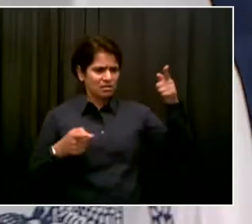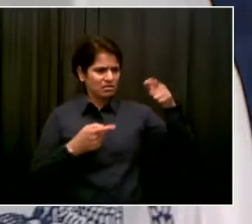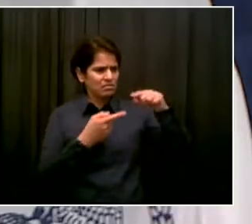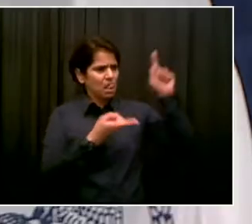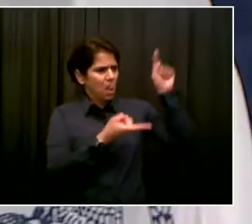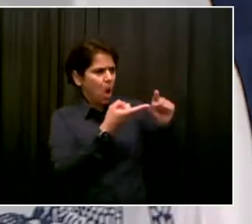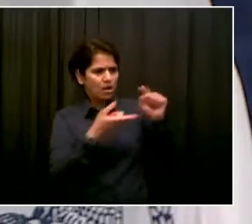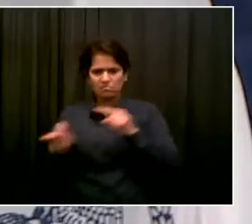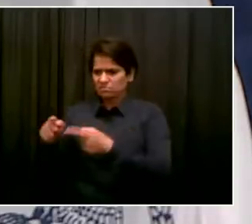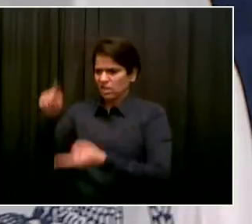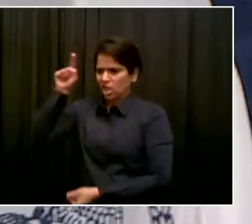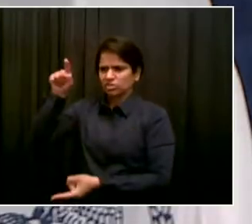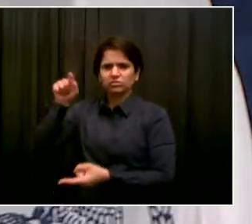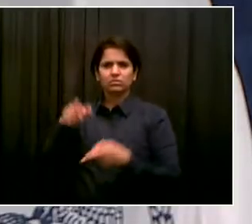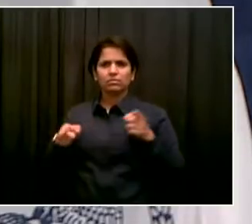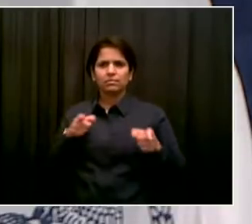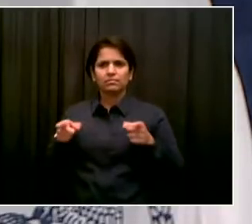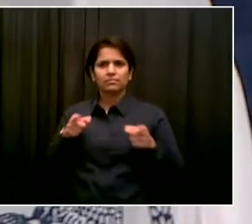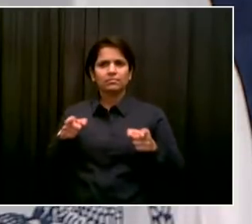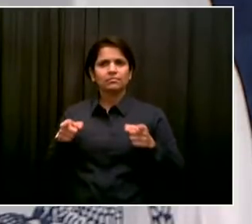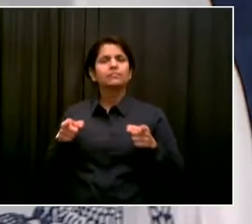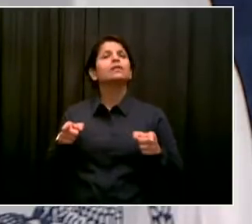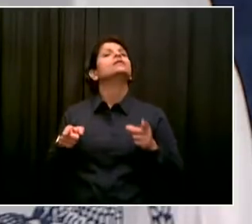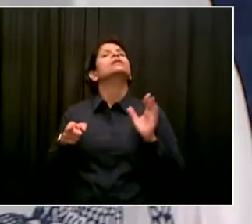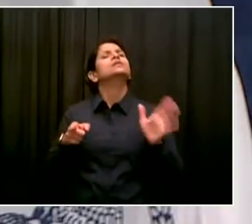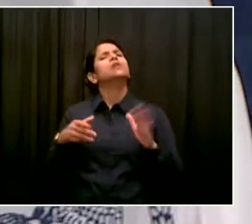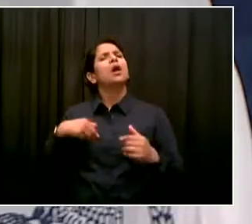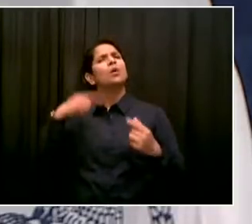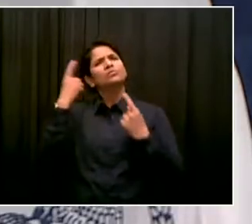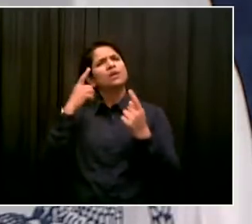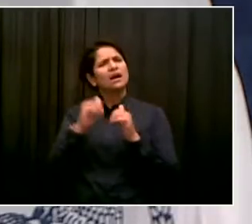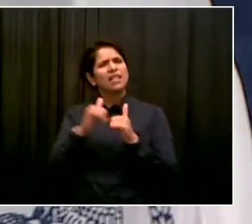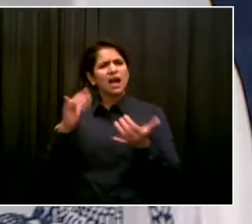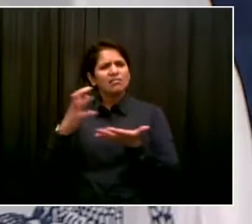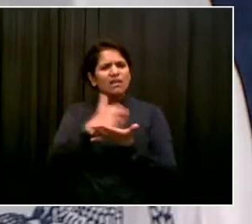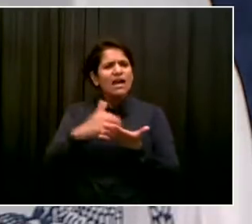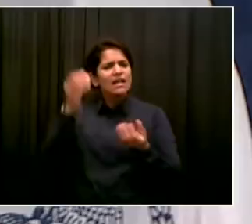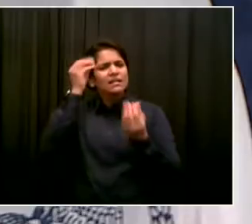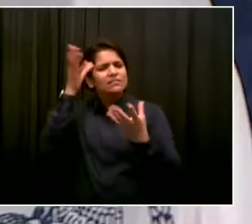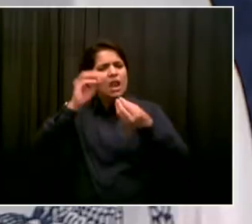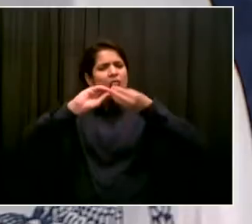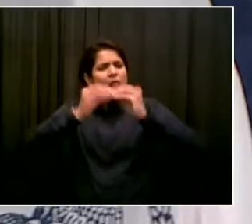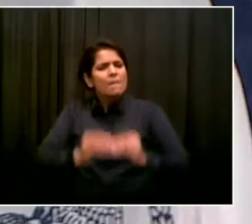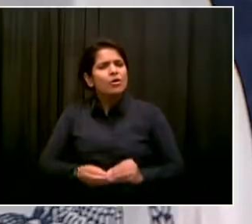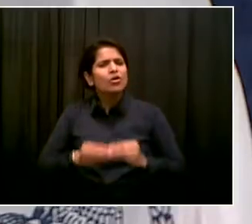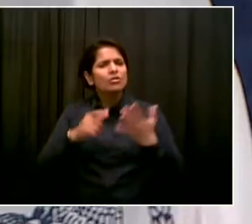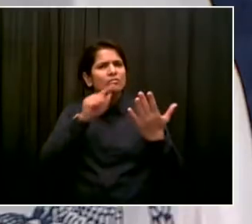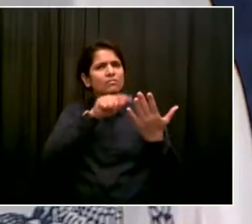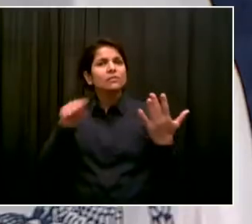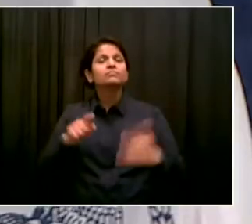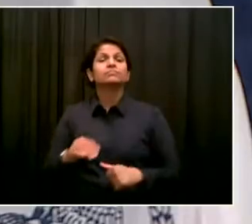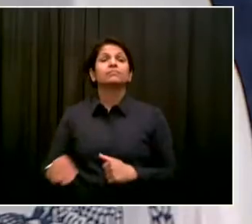GUNS? I'M GOING TO SAY SOMETHING QUICKLY AND THEN